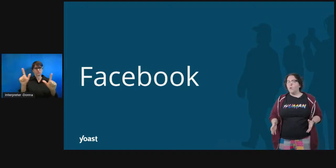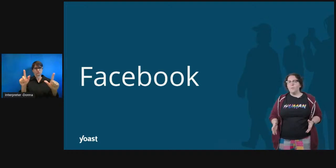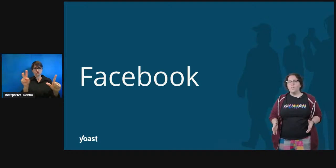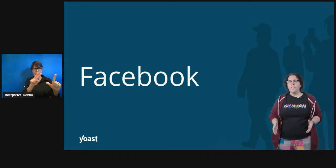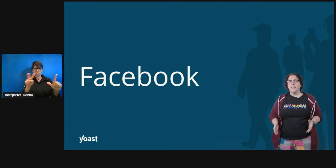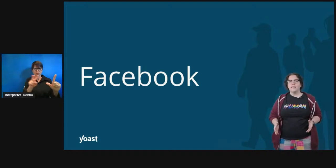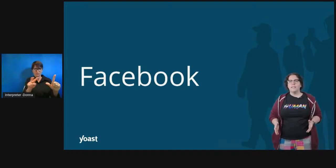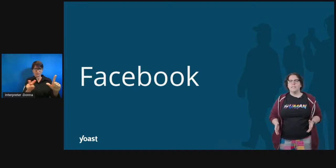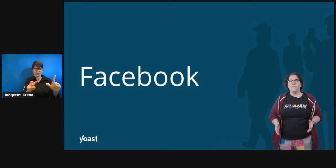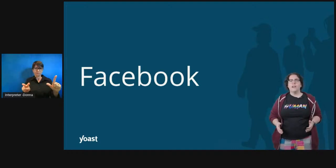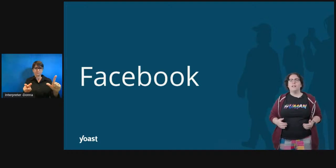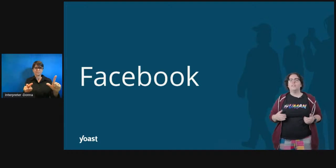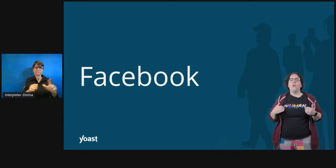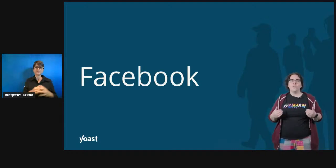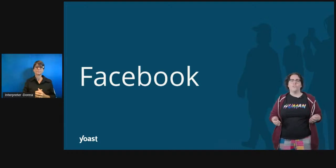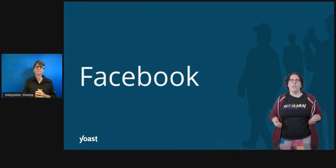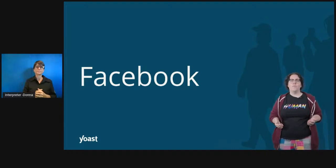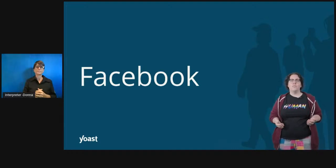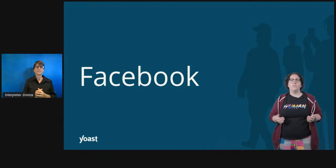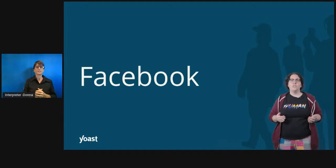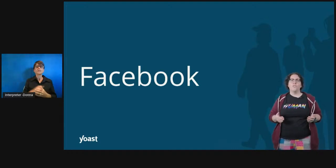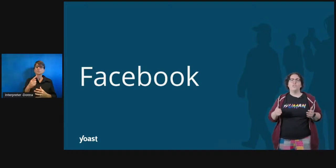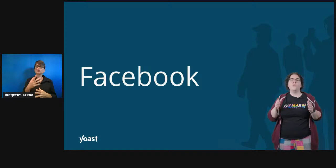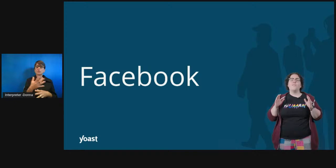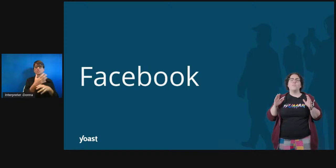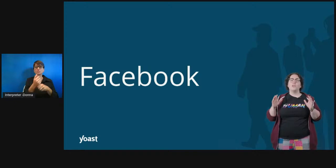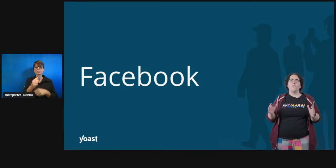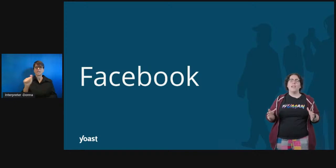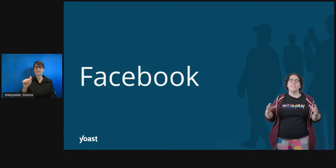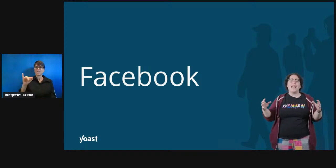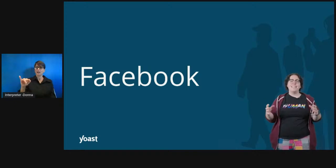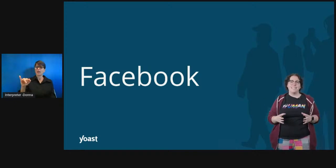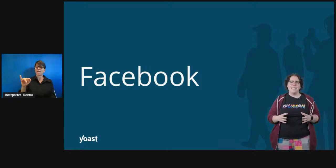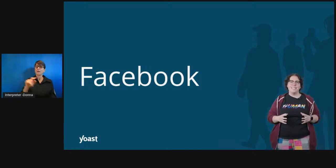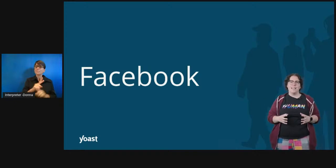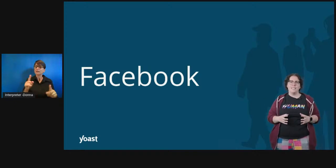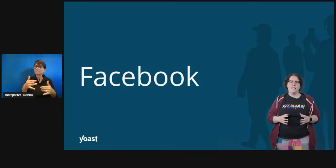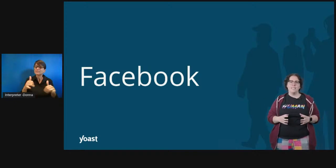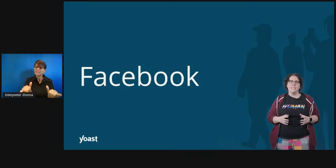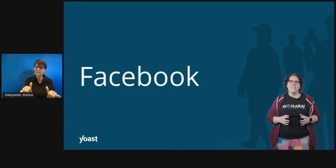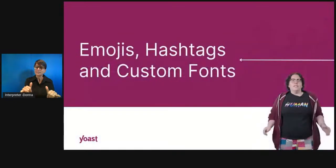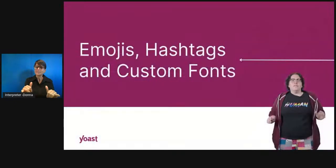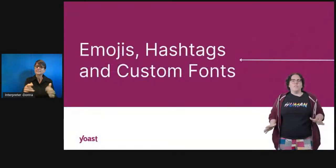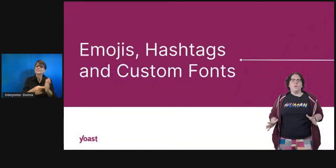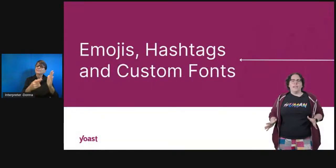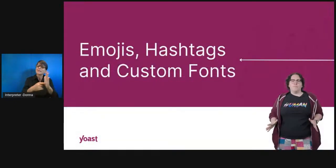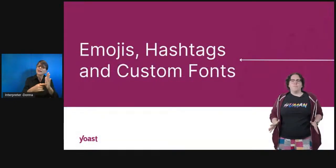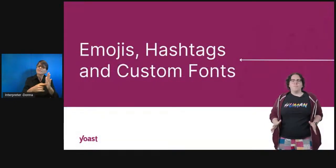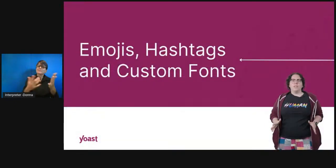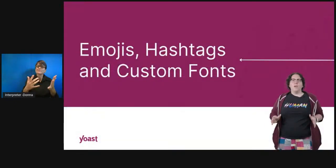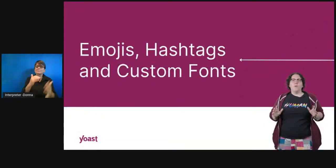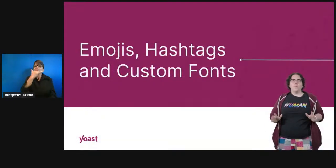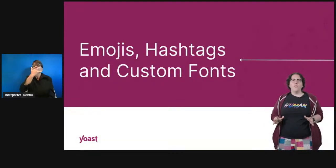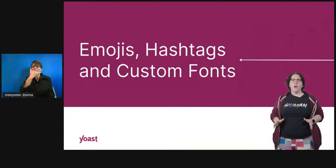With Facebook, you can trust to be AI but this can still be hit or miss. Review them once the video is